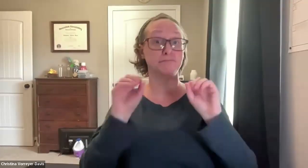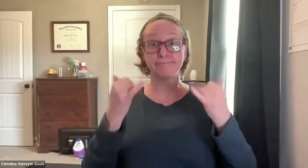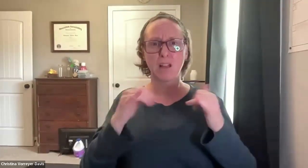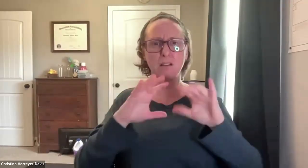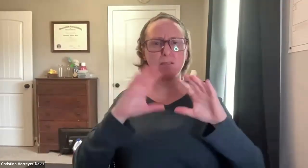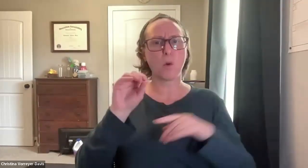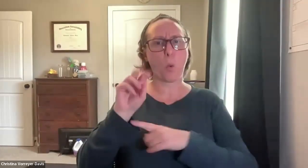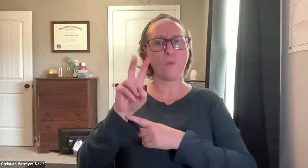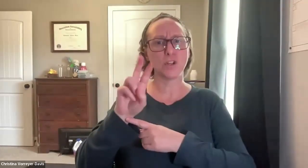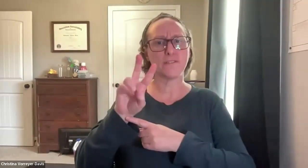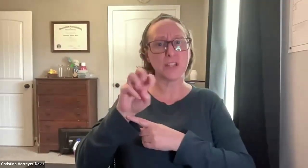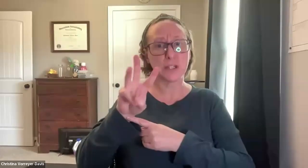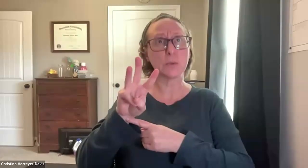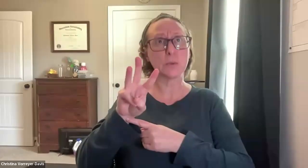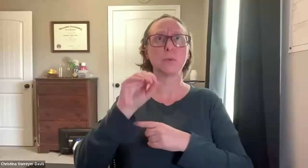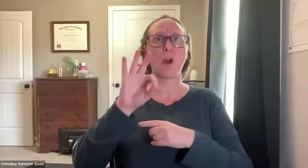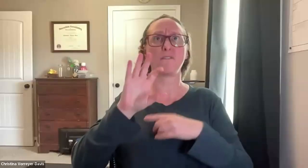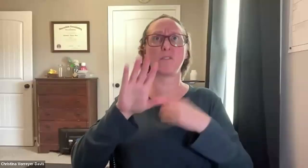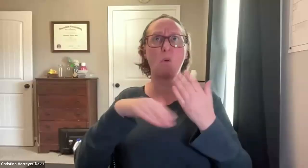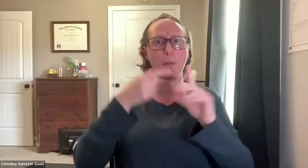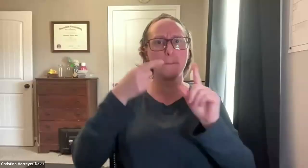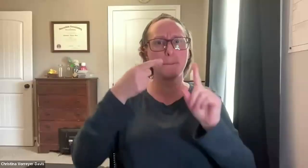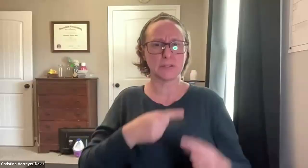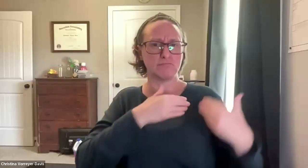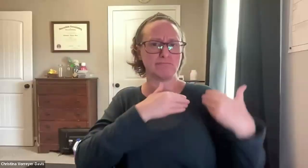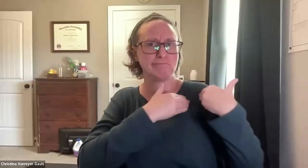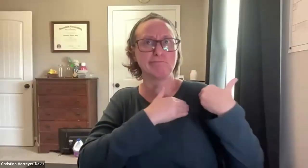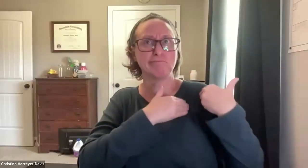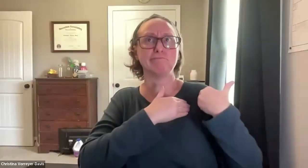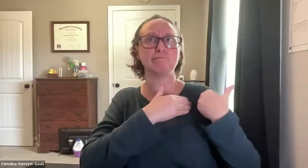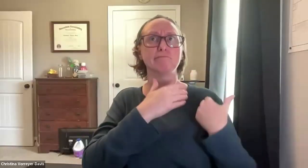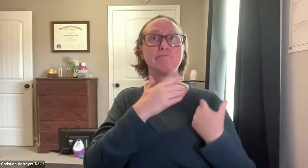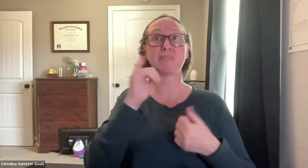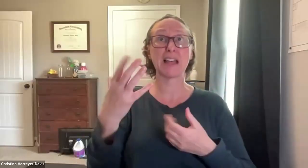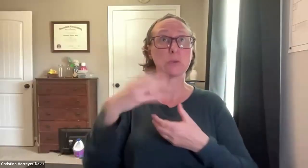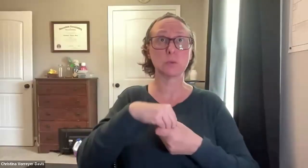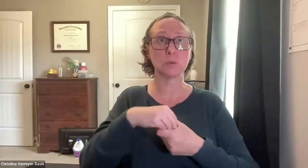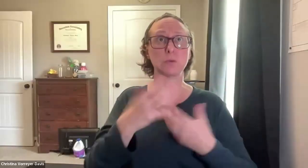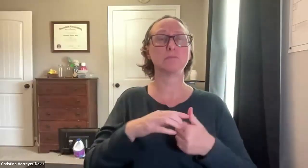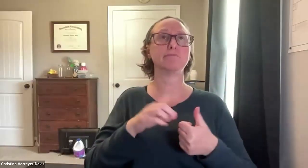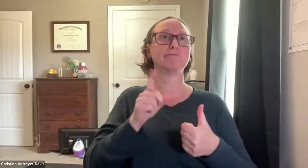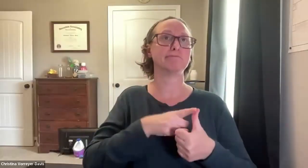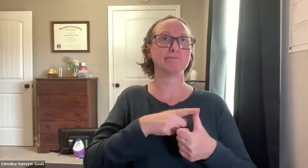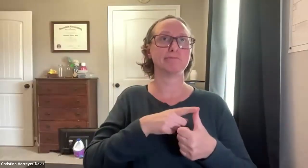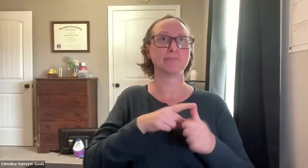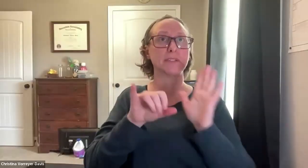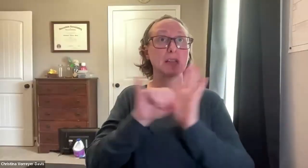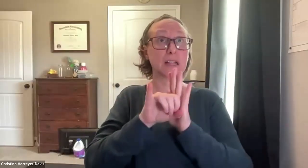Getting my other page here. And then I'm gonna give you an overview of what the specific tasks are for that council.